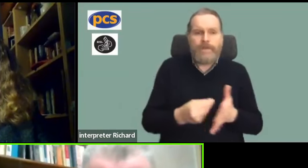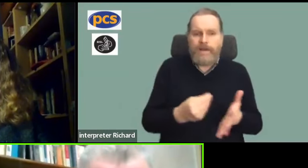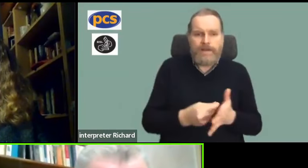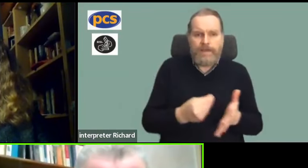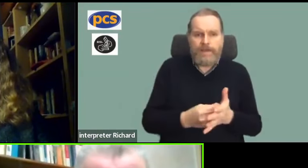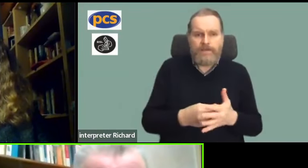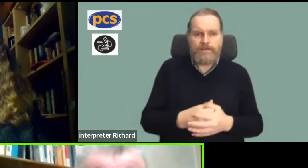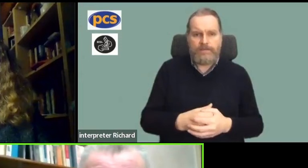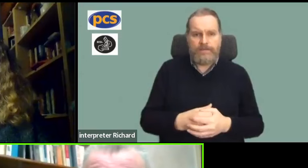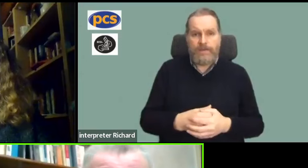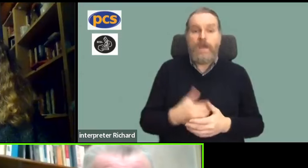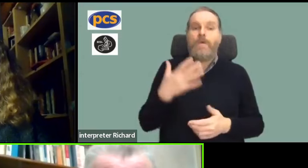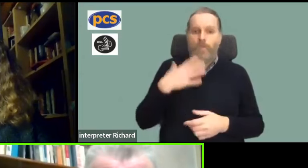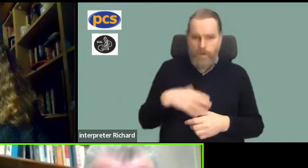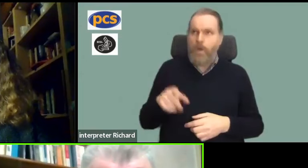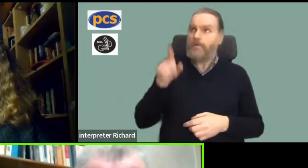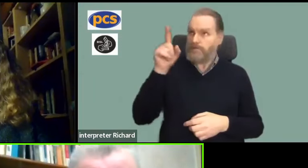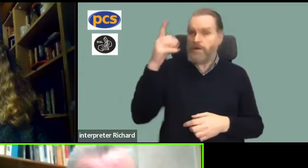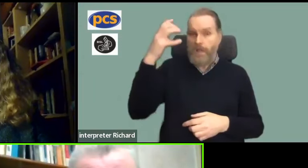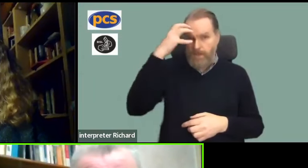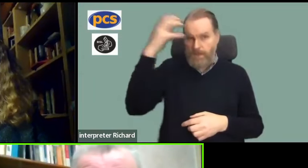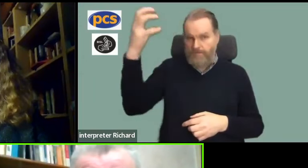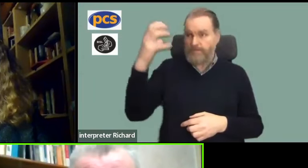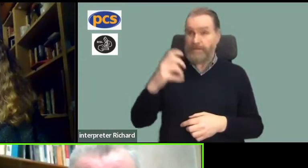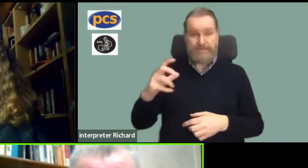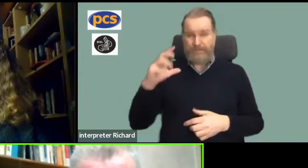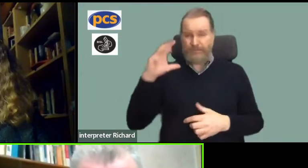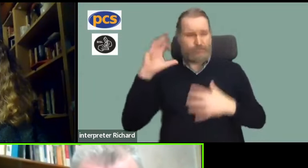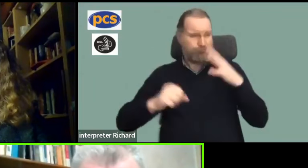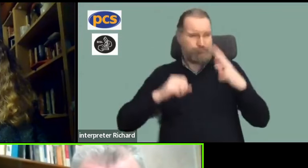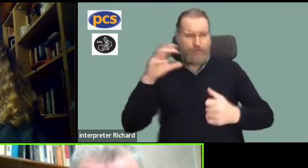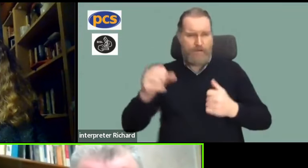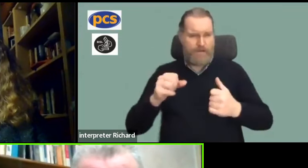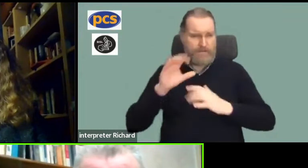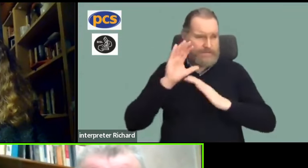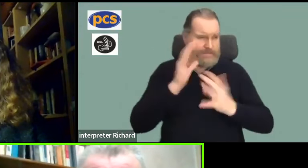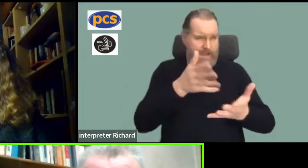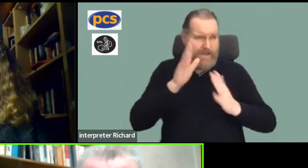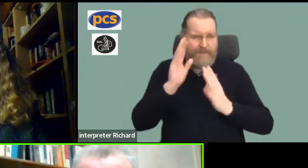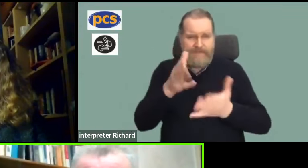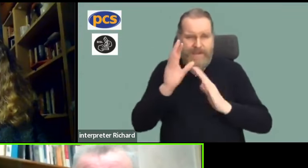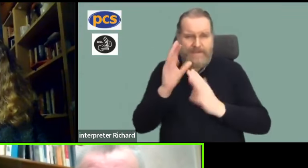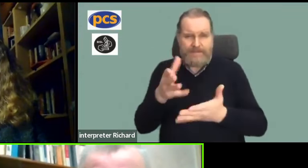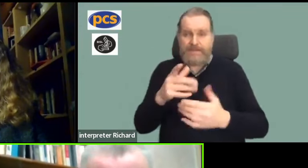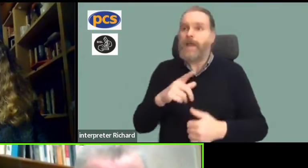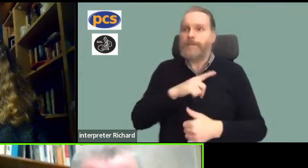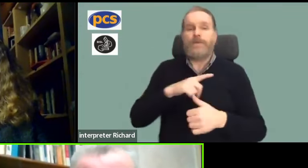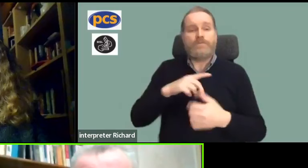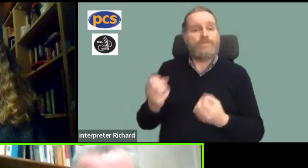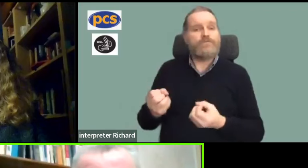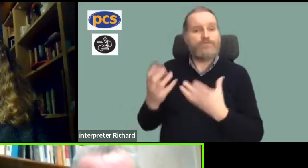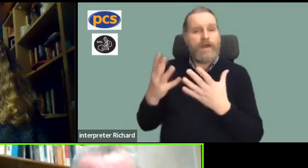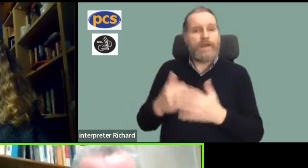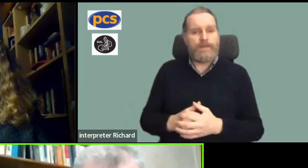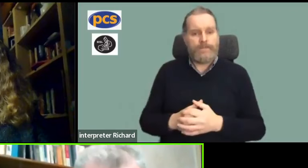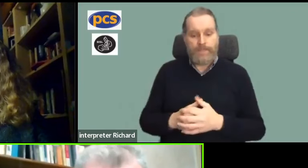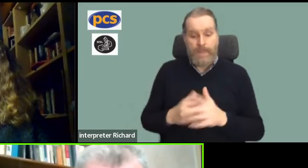forces the employee to have a whole series of difficulties, providing services, or having to make contingencies that leads it short elsewhere elsewhere.